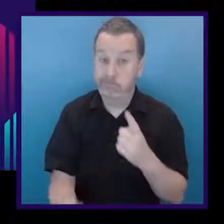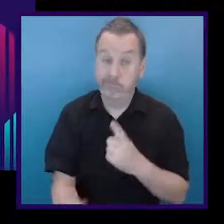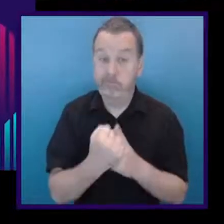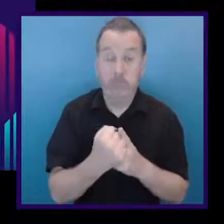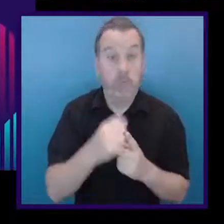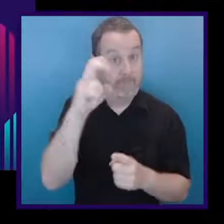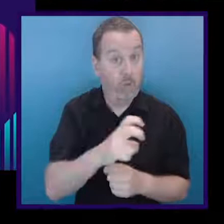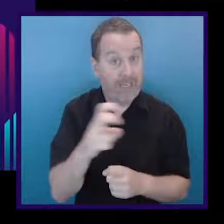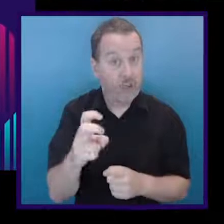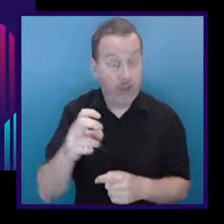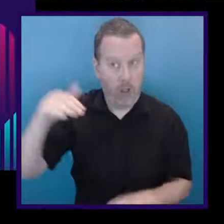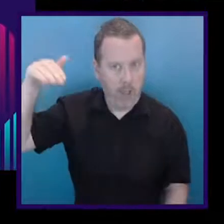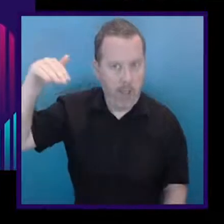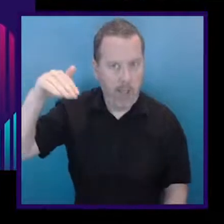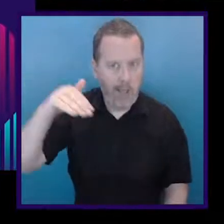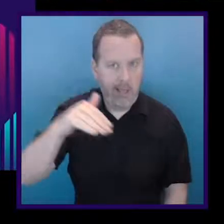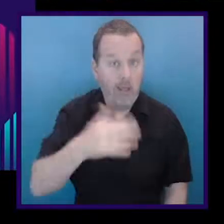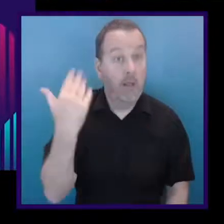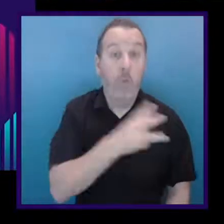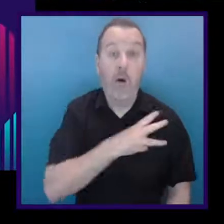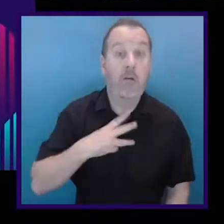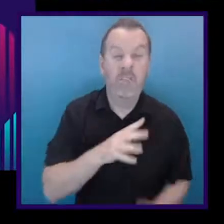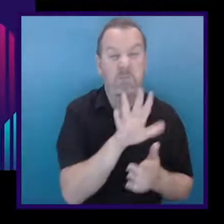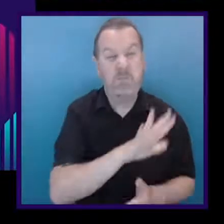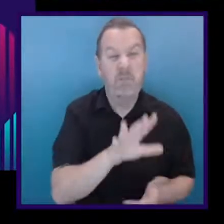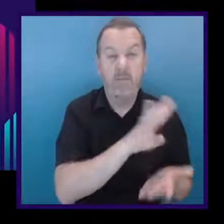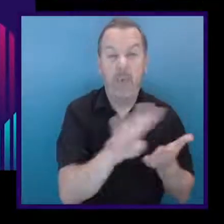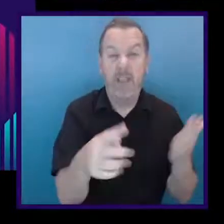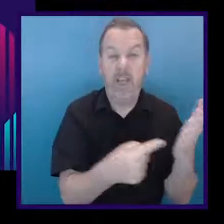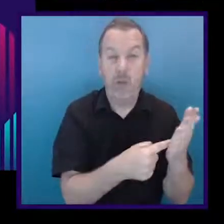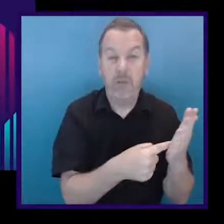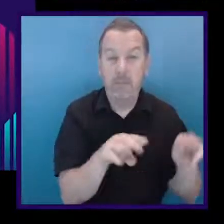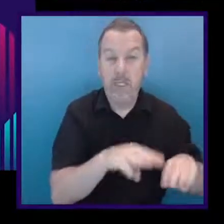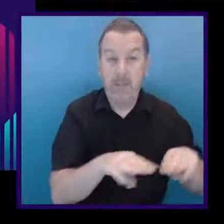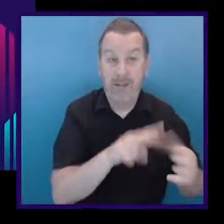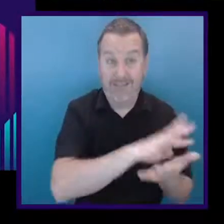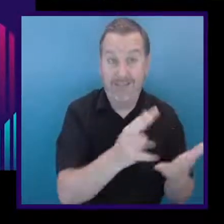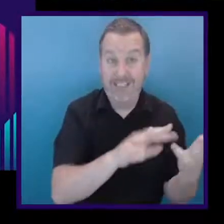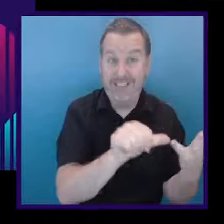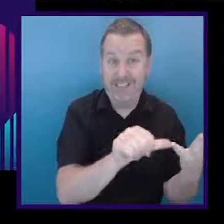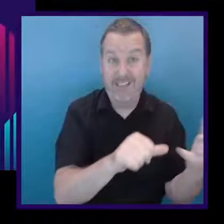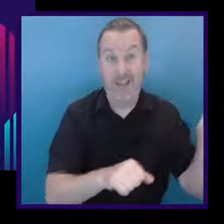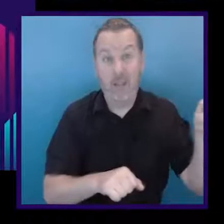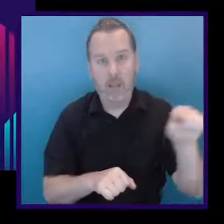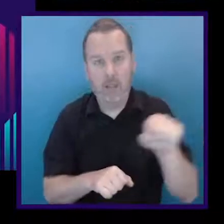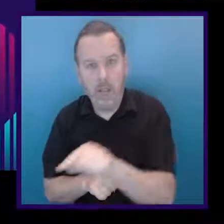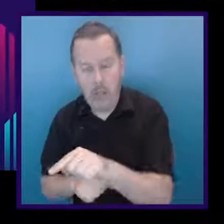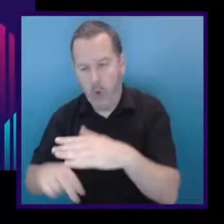over time, that has gone down from over 14,000 entries in 1996 to just under 4000 entries